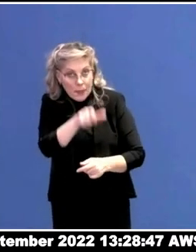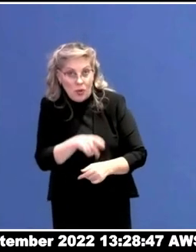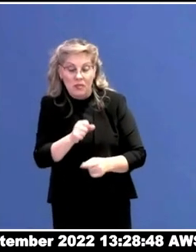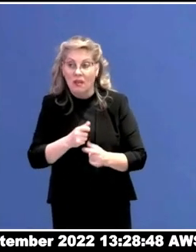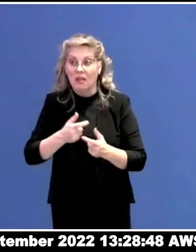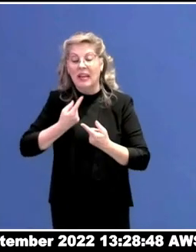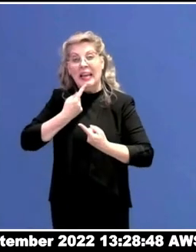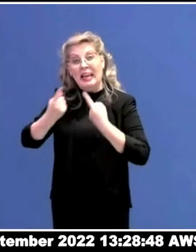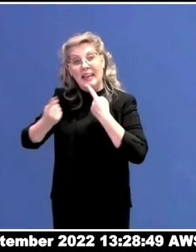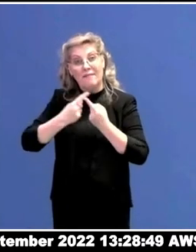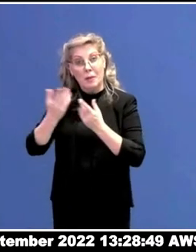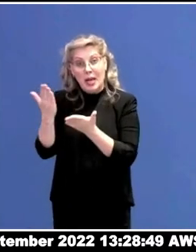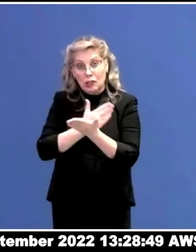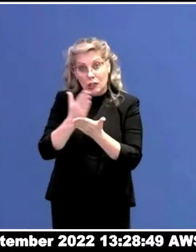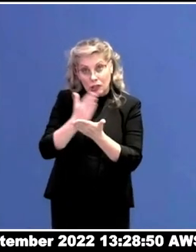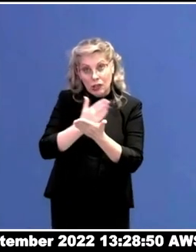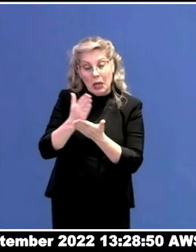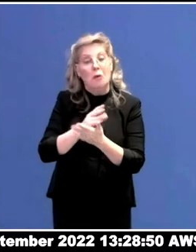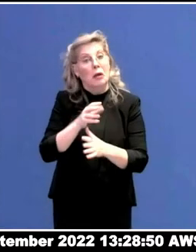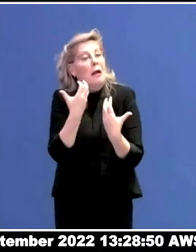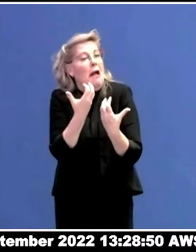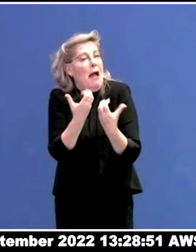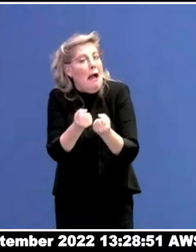Even when we talk to the Inspectors of Custodial Services, you know, they are